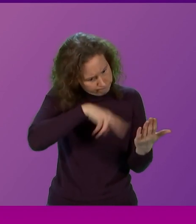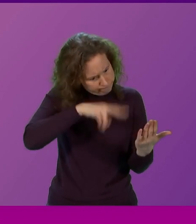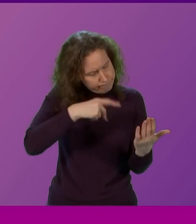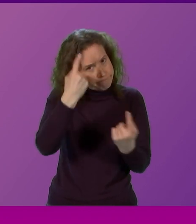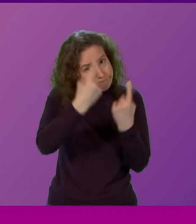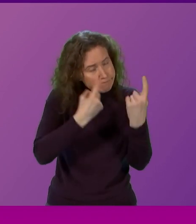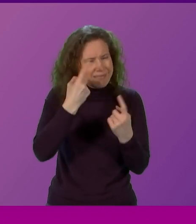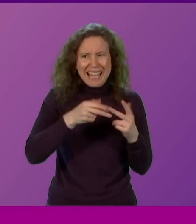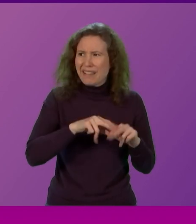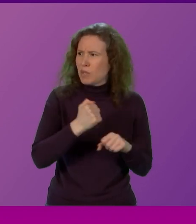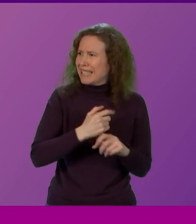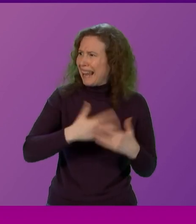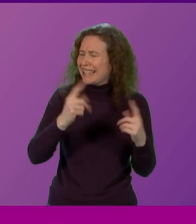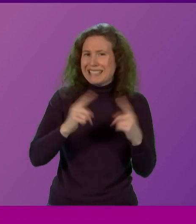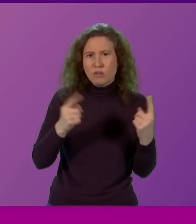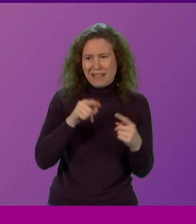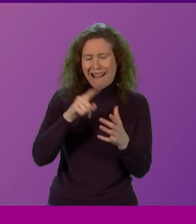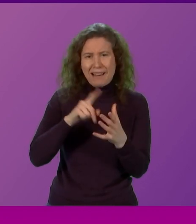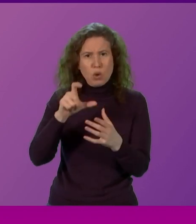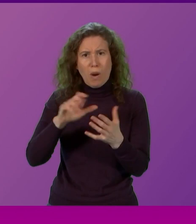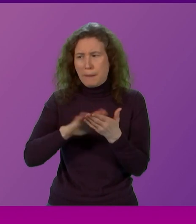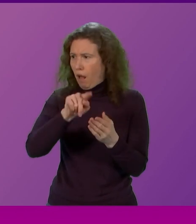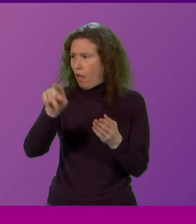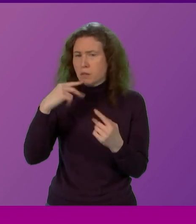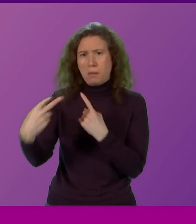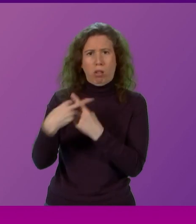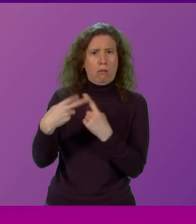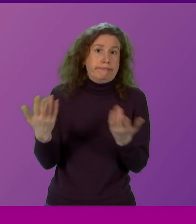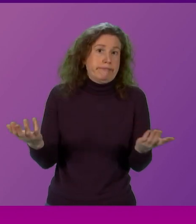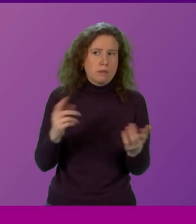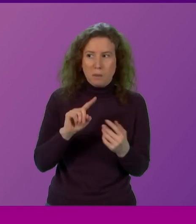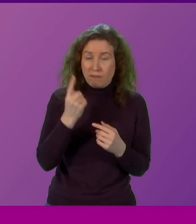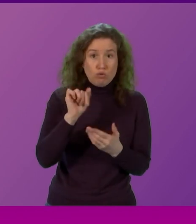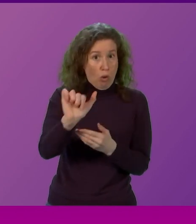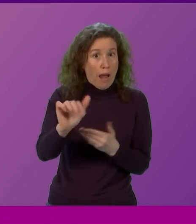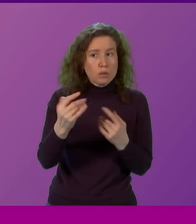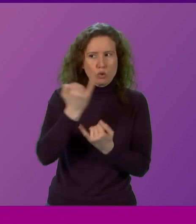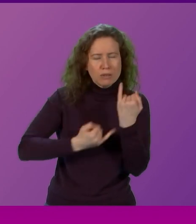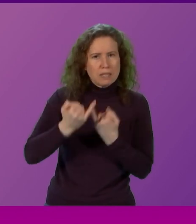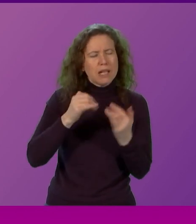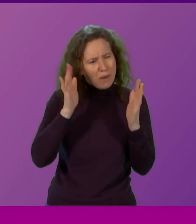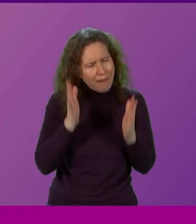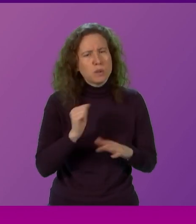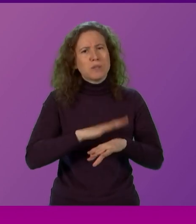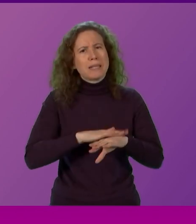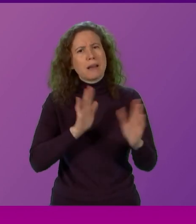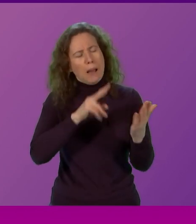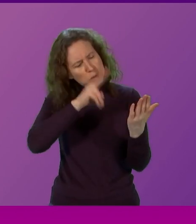If we did anything else, Alex Cole-Hamilton and others would rightly be the first to criticise us for that.